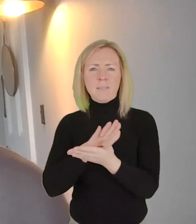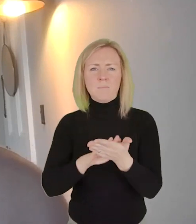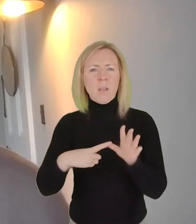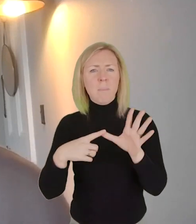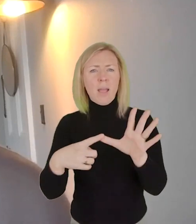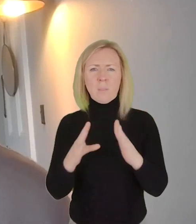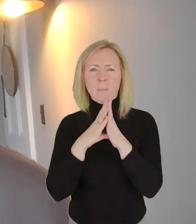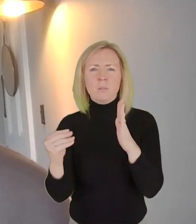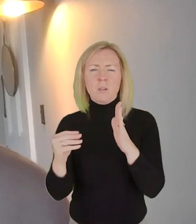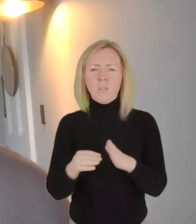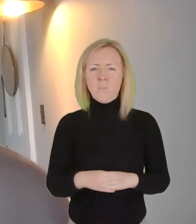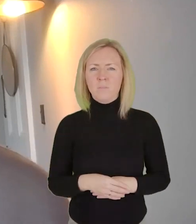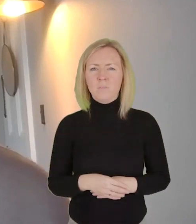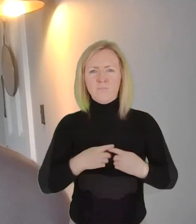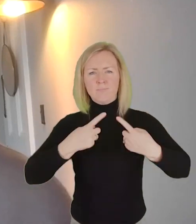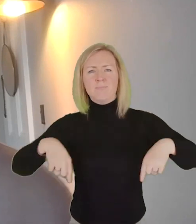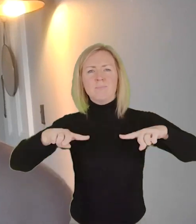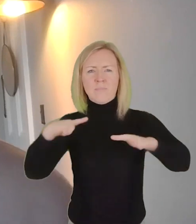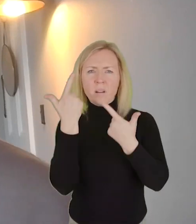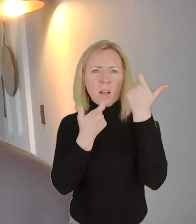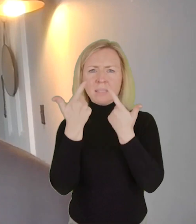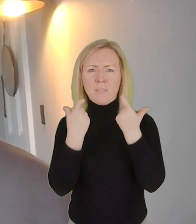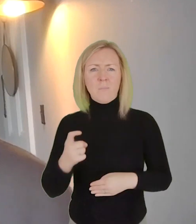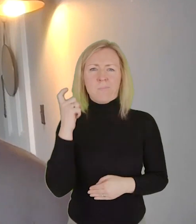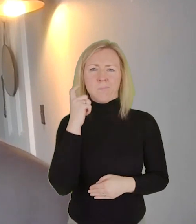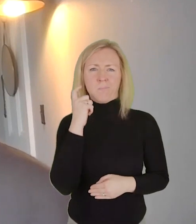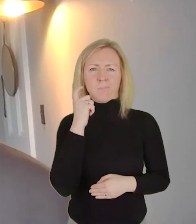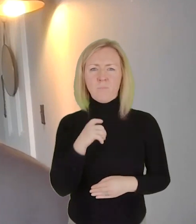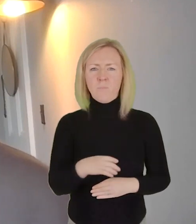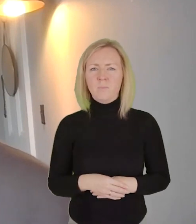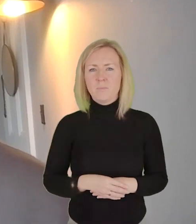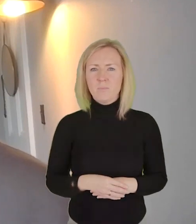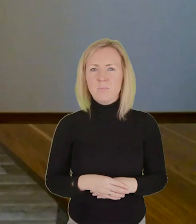and apply them, apply the models. We've found it remarkably easy so far.